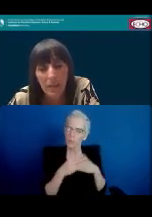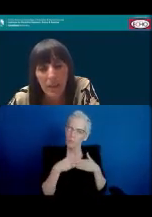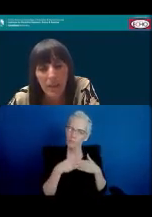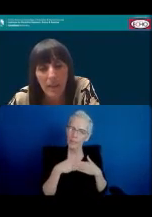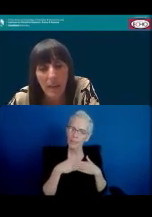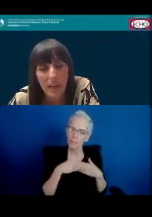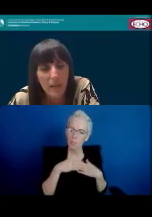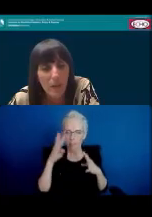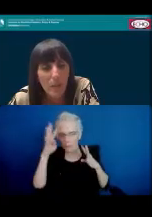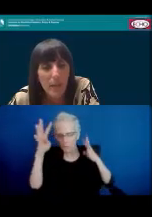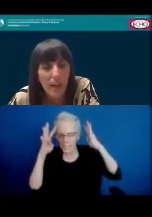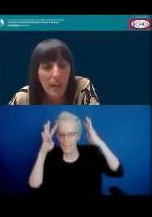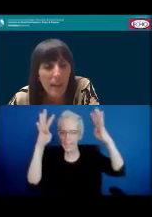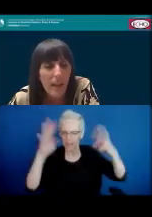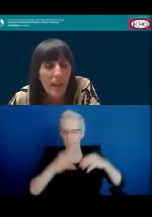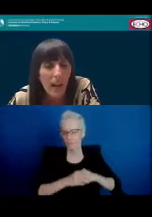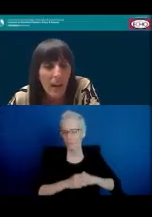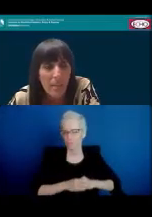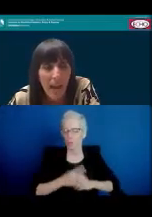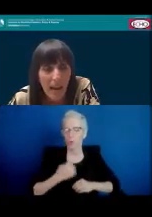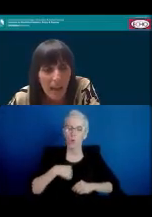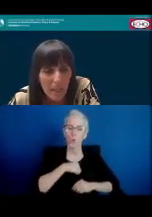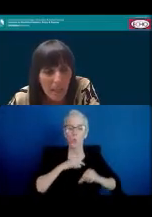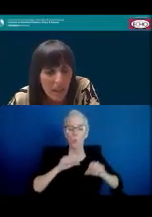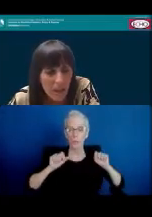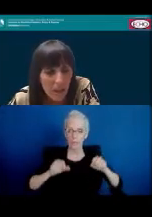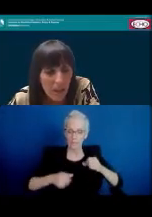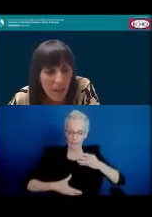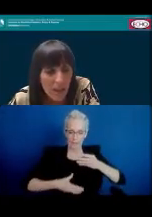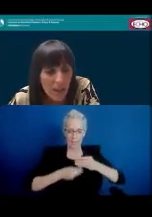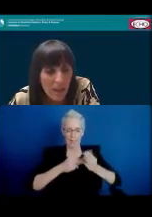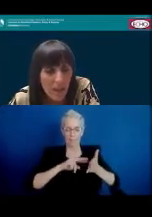within that. So we can add meaning to the things that